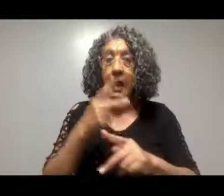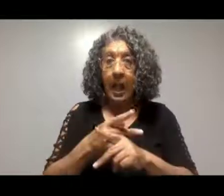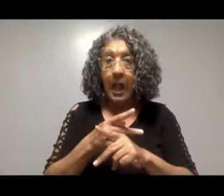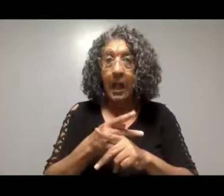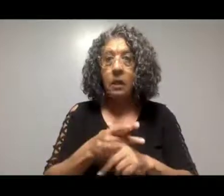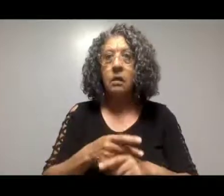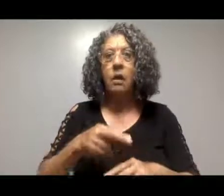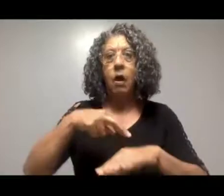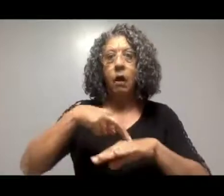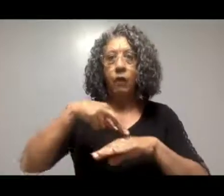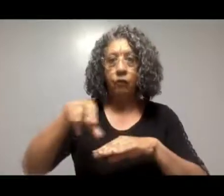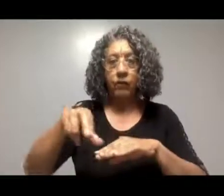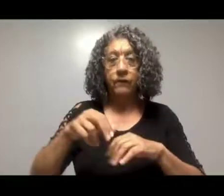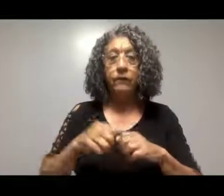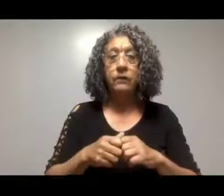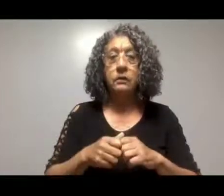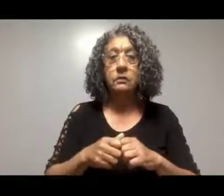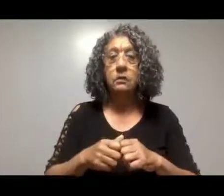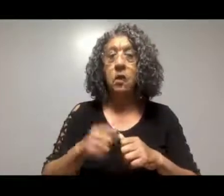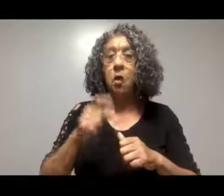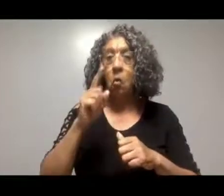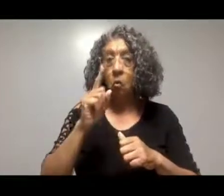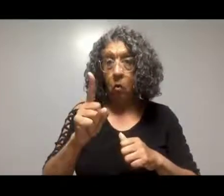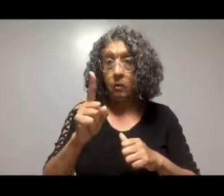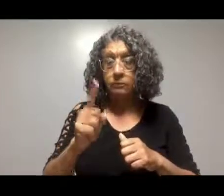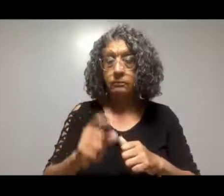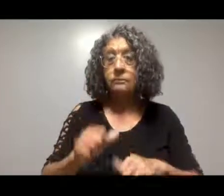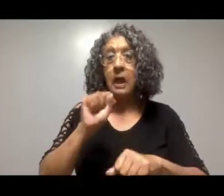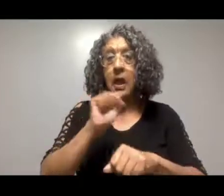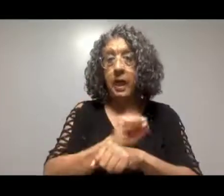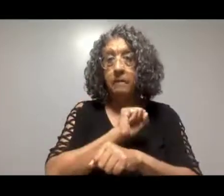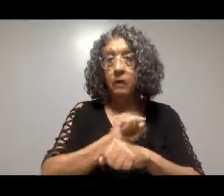There are different kind of references.